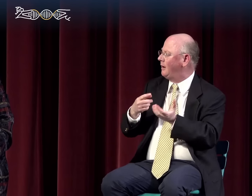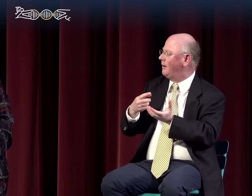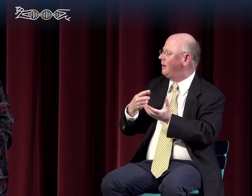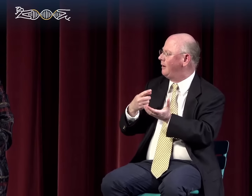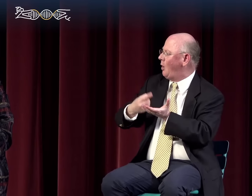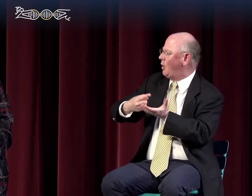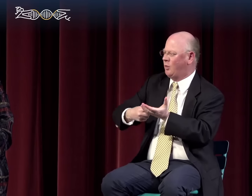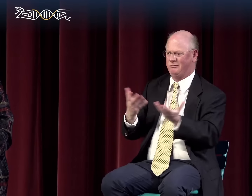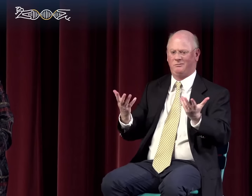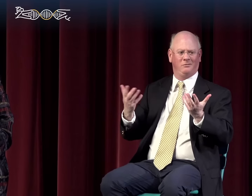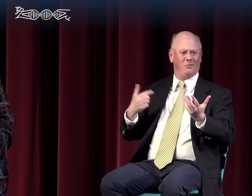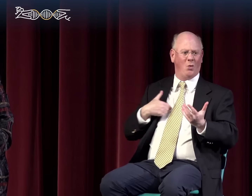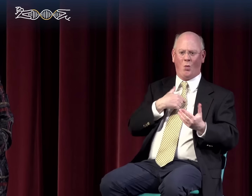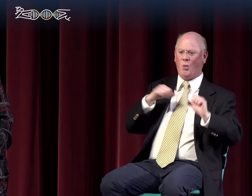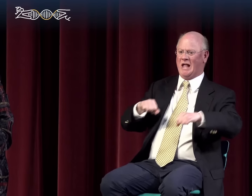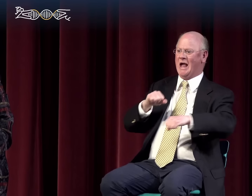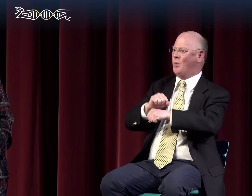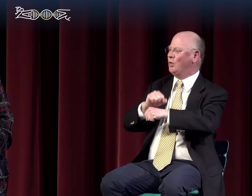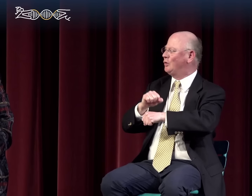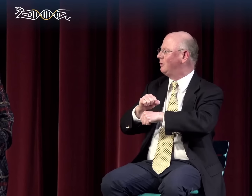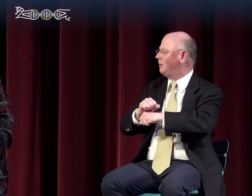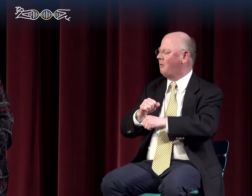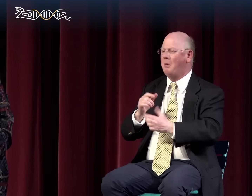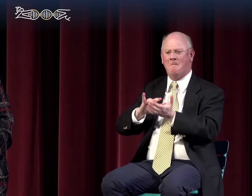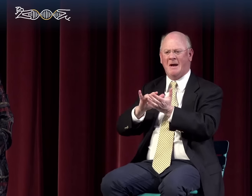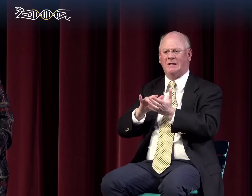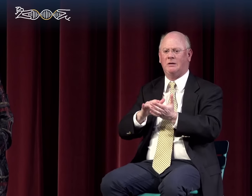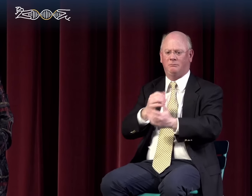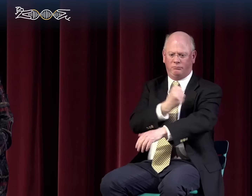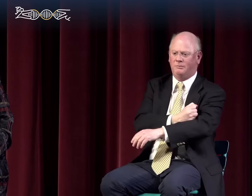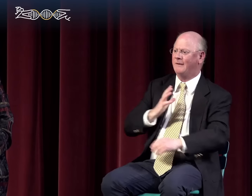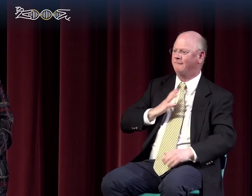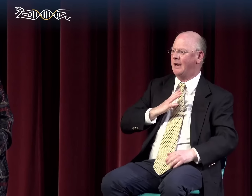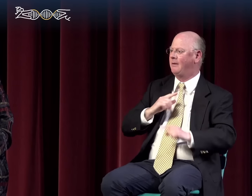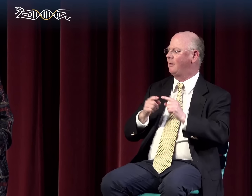They got together and argued, wait a second we have treatment,